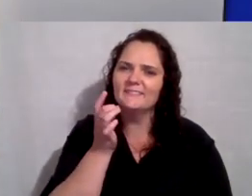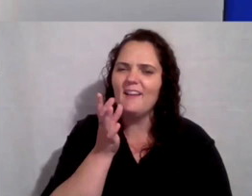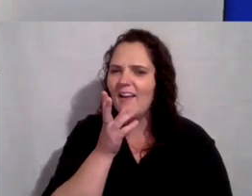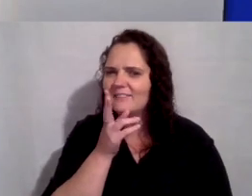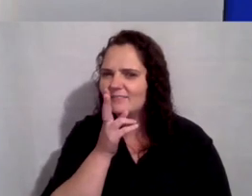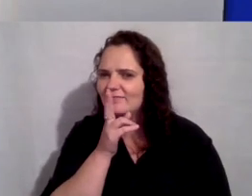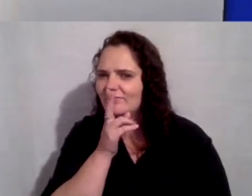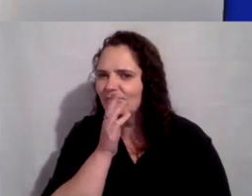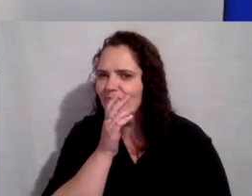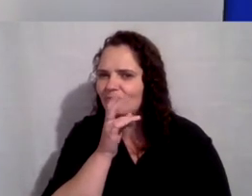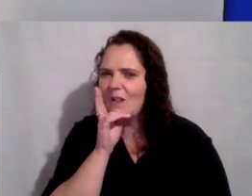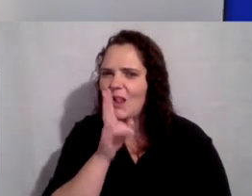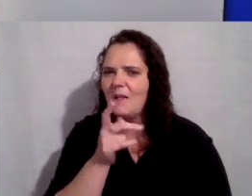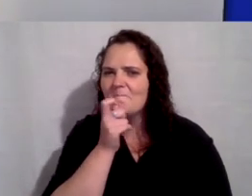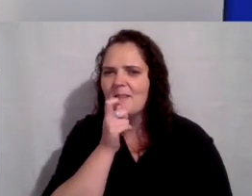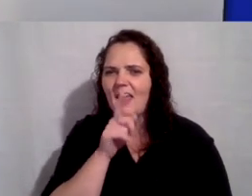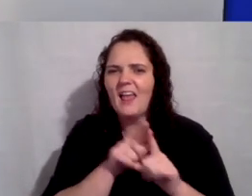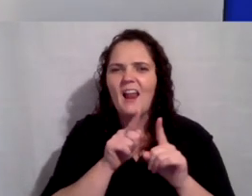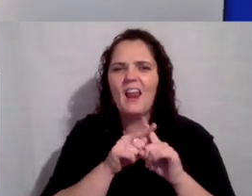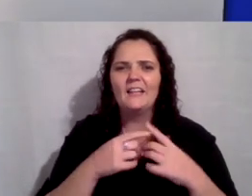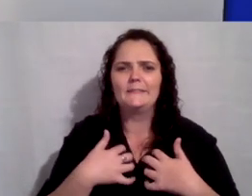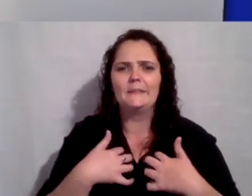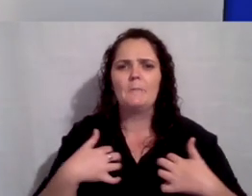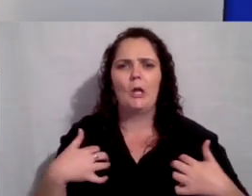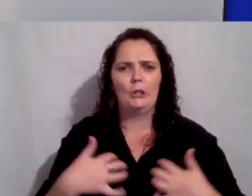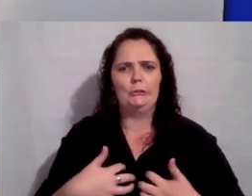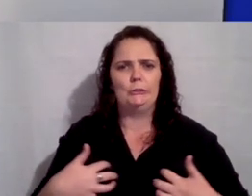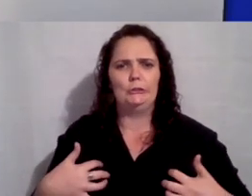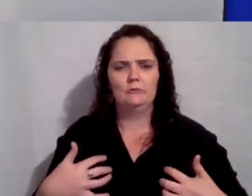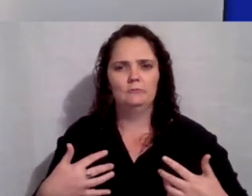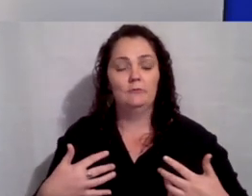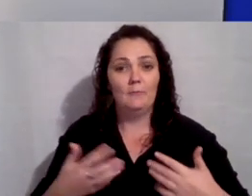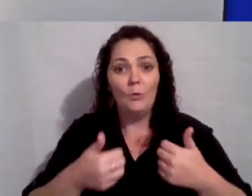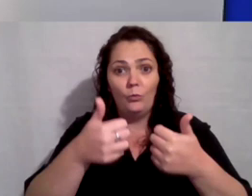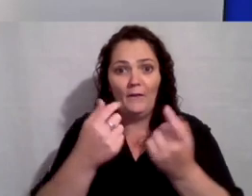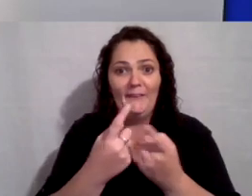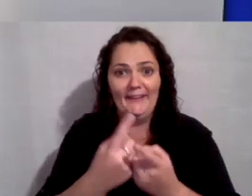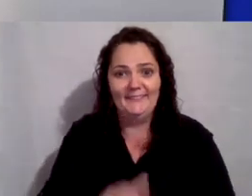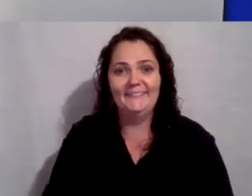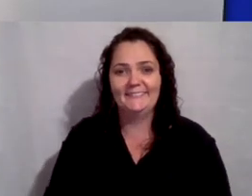to look a little strange and almost even skeletal, that's a good thing, that means you're doing well alright